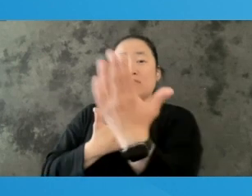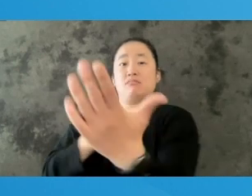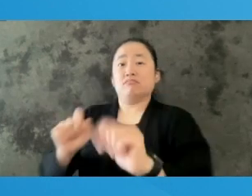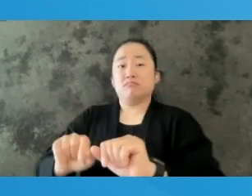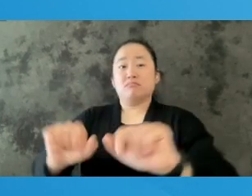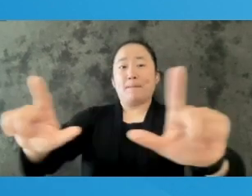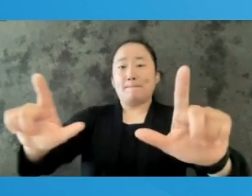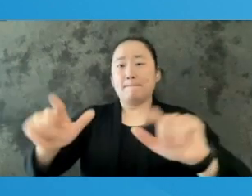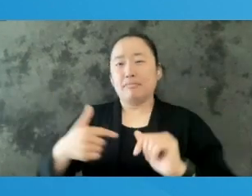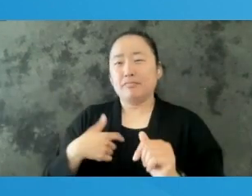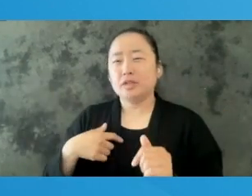a lot stronger.